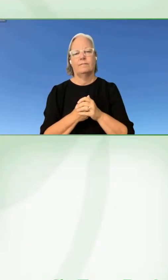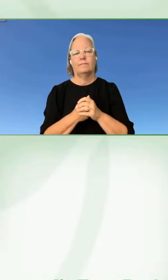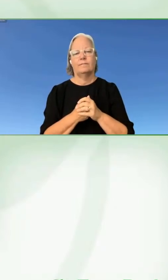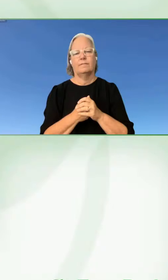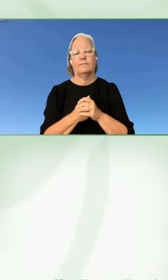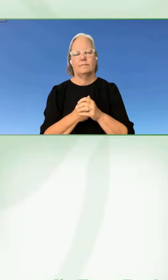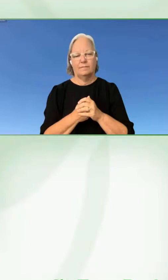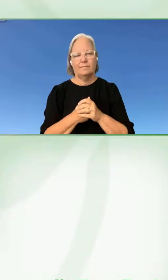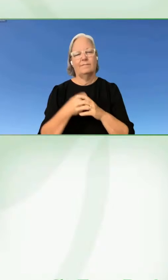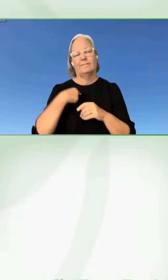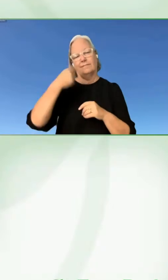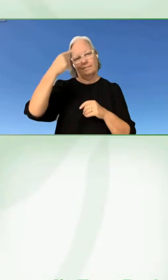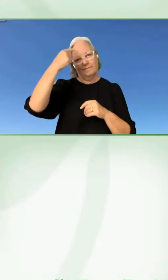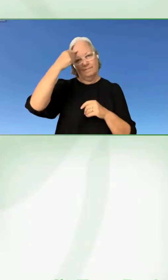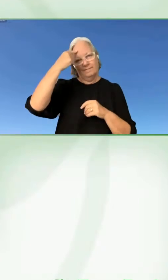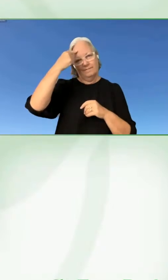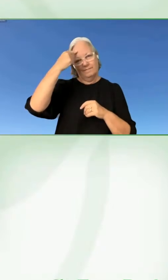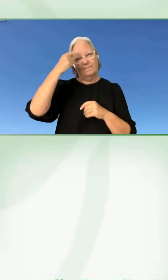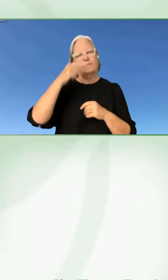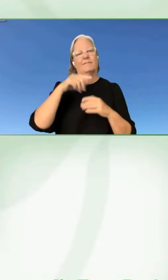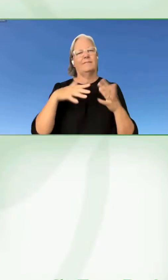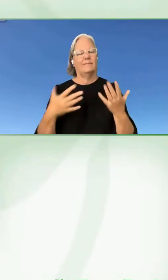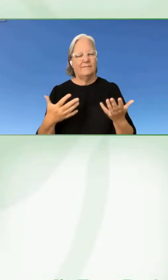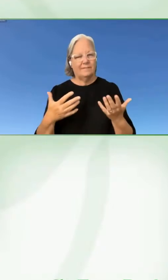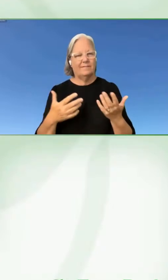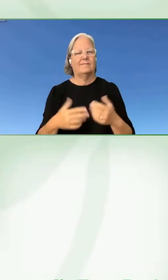OK. Let's see the proactive mechanisms.